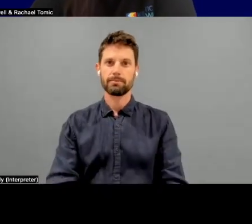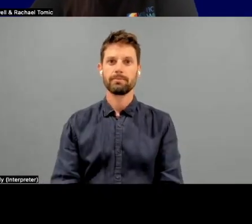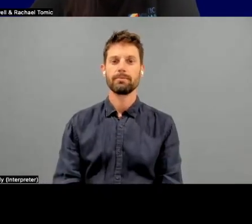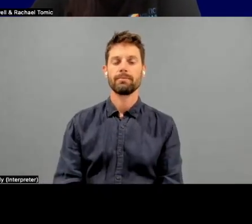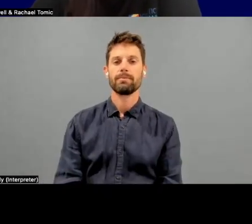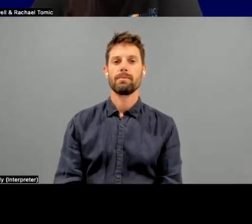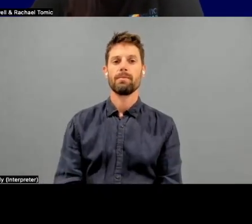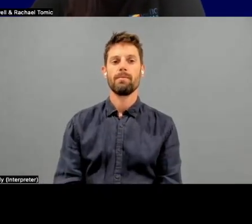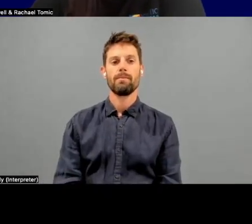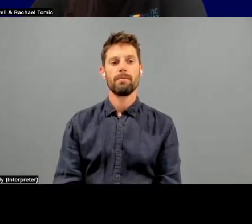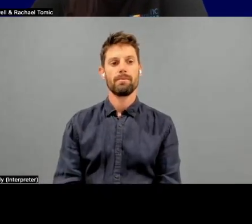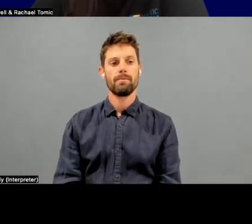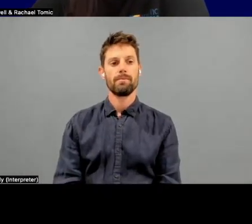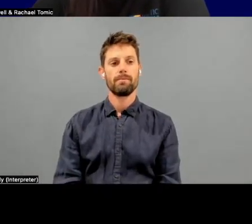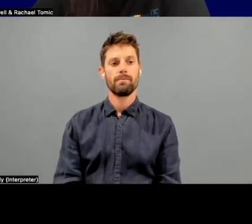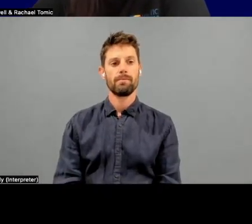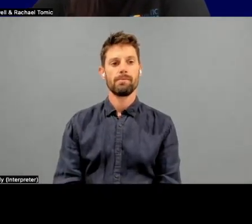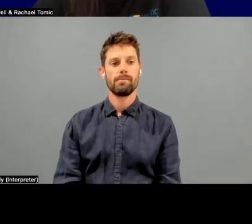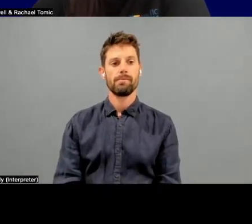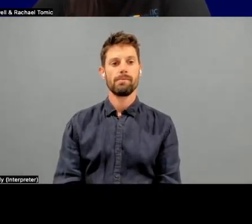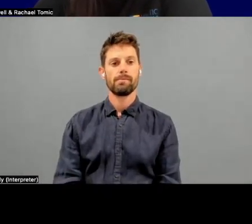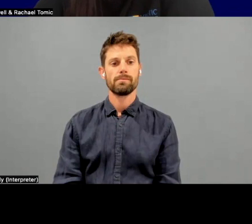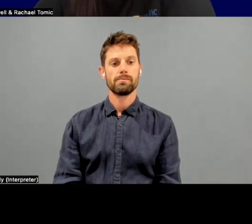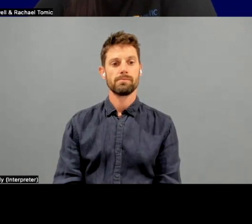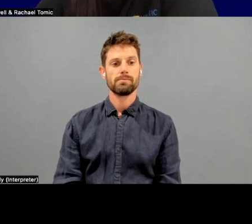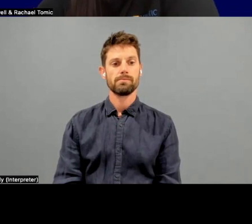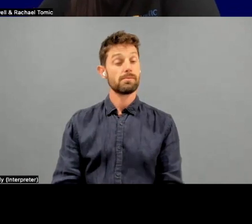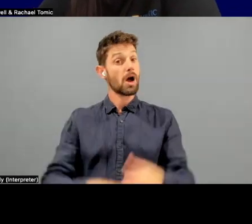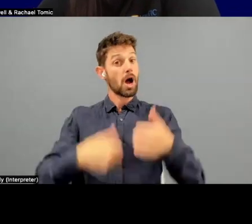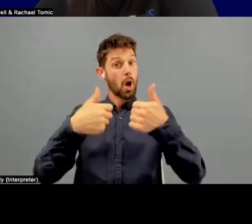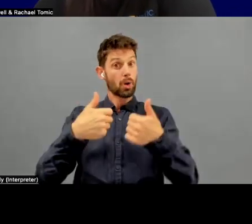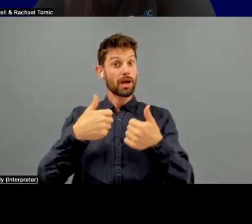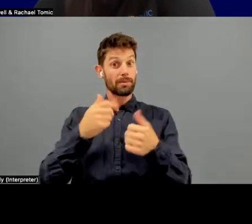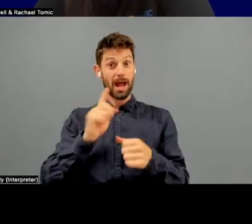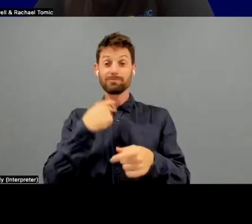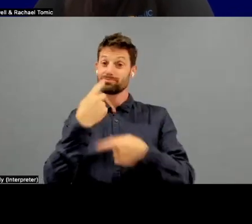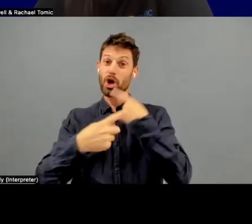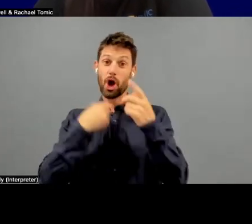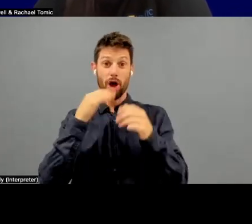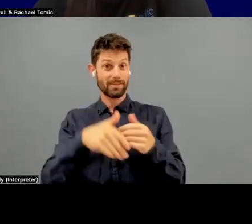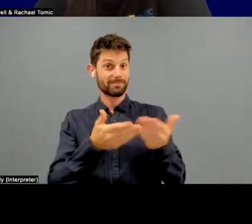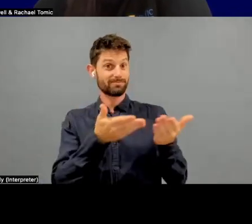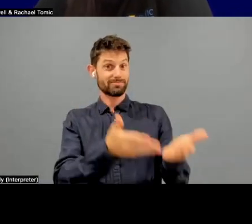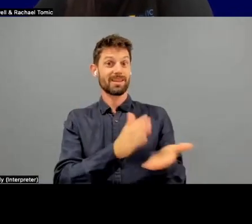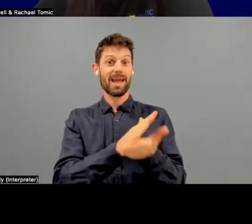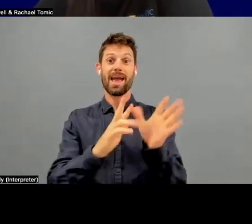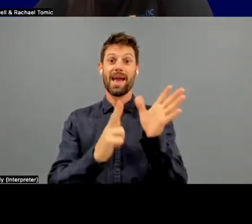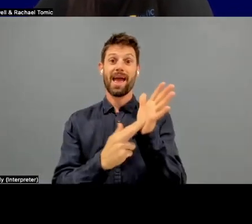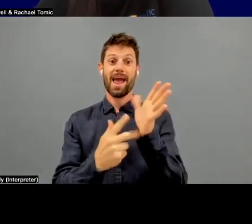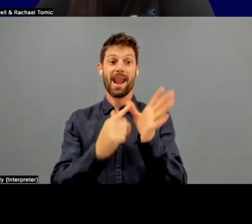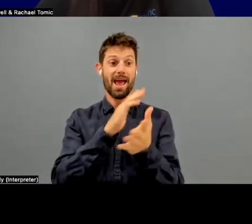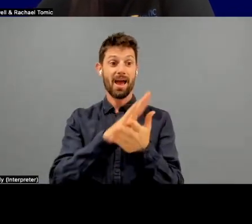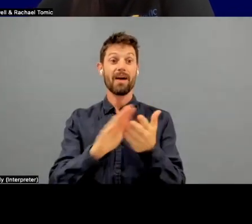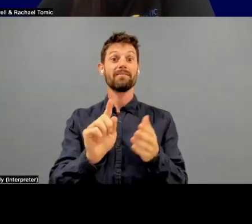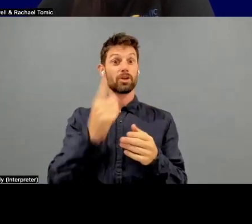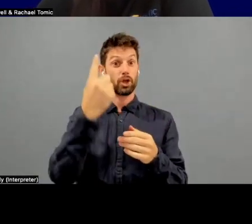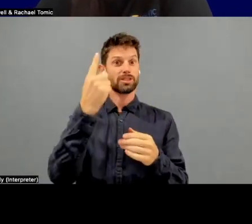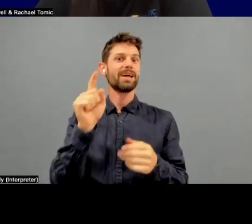So, let's talk about Hannah. So she, if we look at the fun domain for her, the things